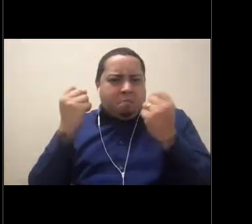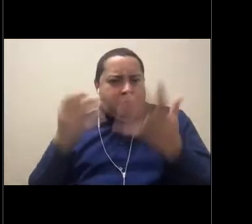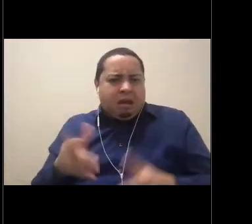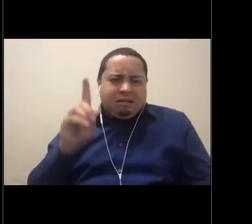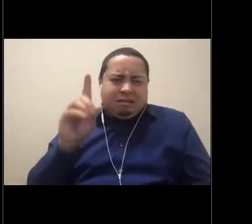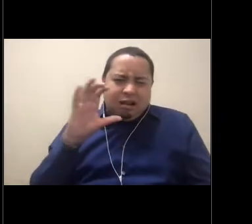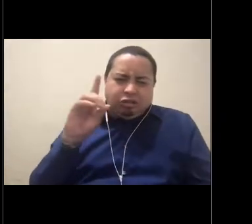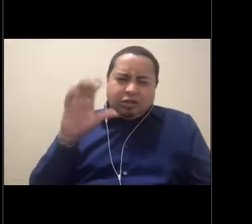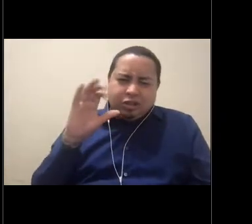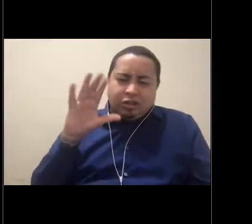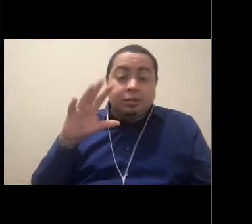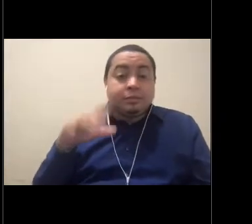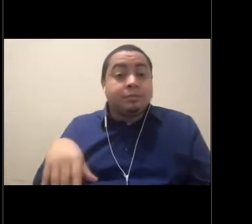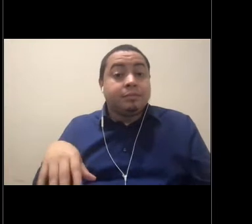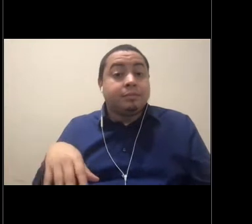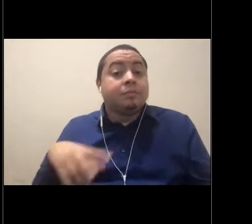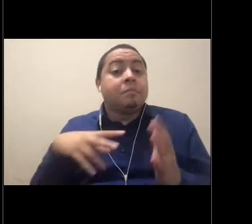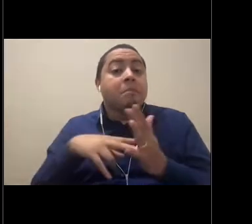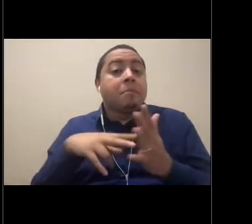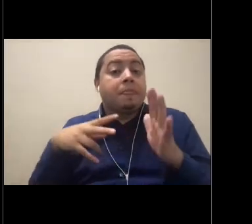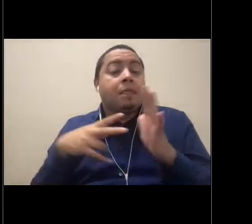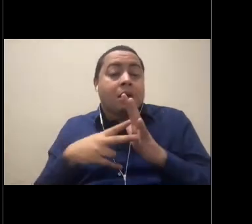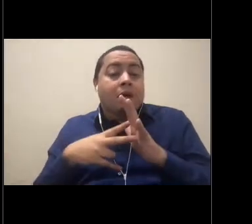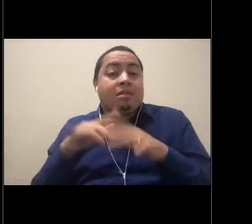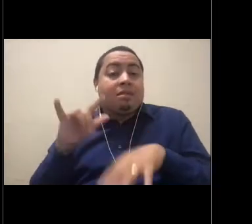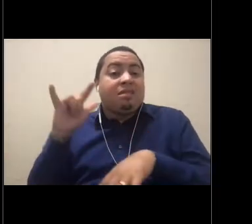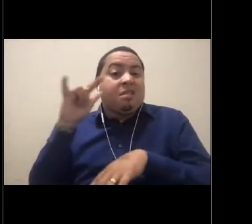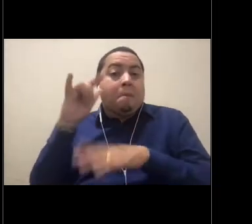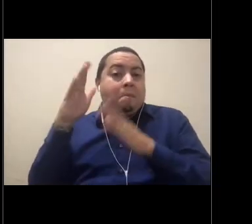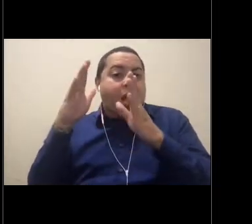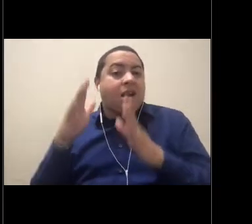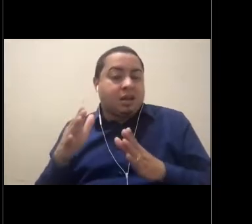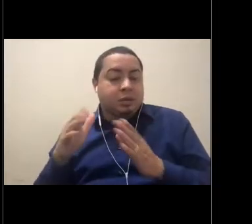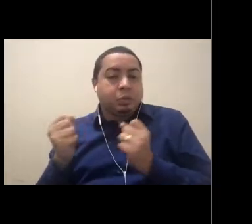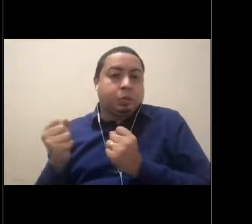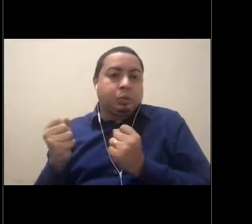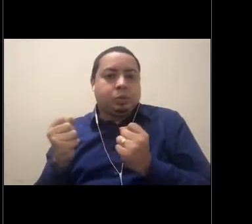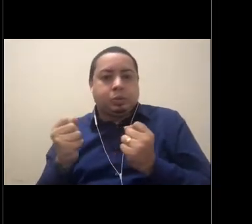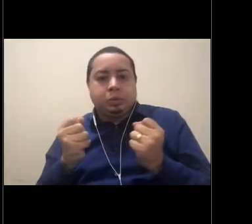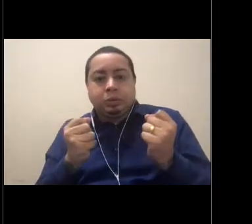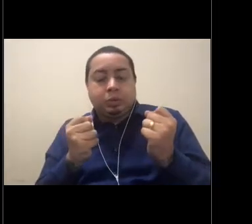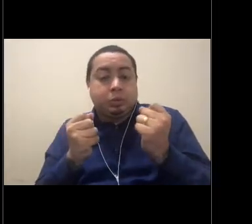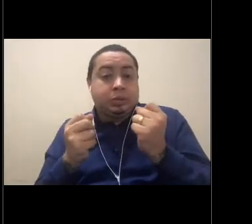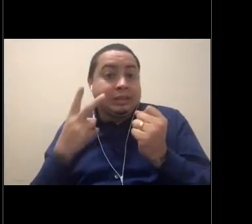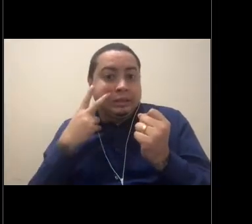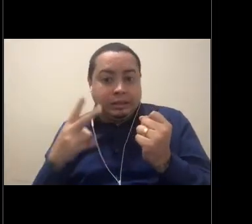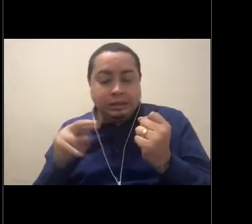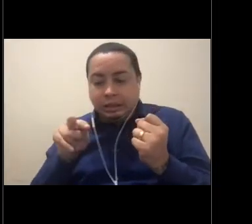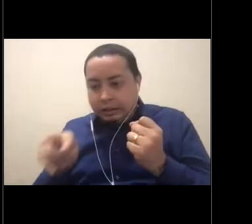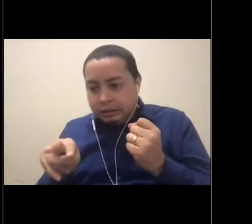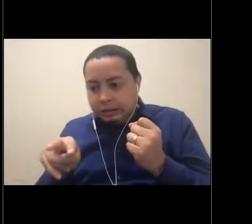your pilot would know where there are active volcanoes and he would be using information about eruptions